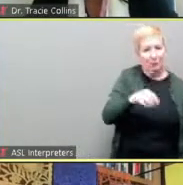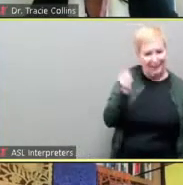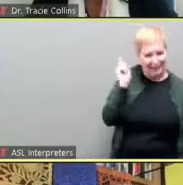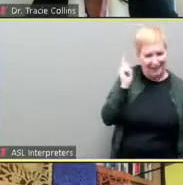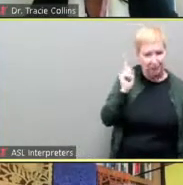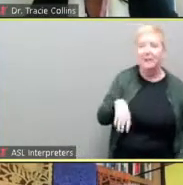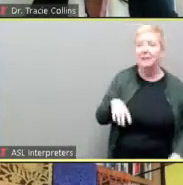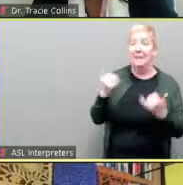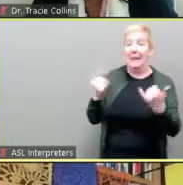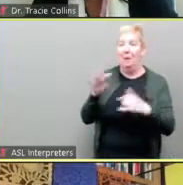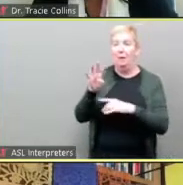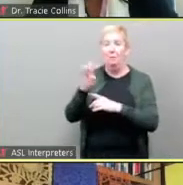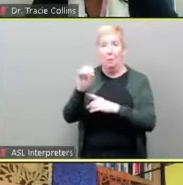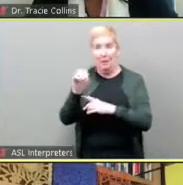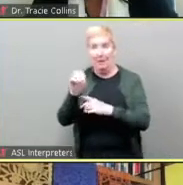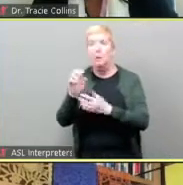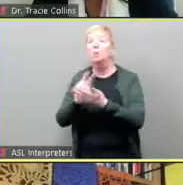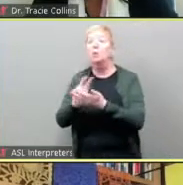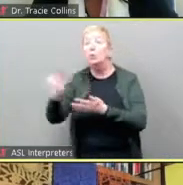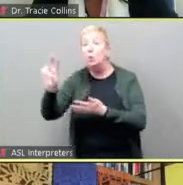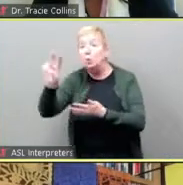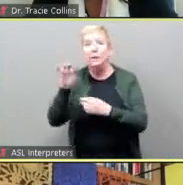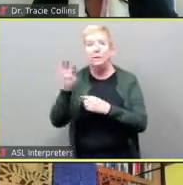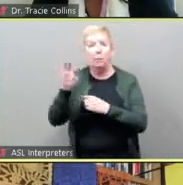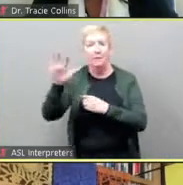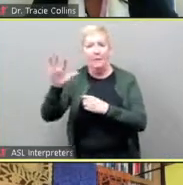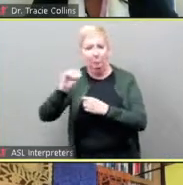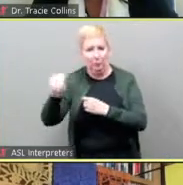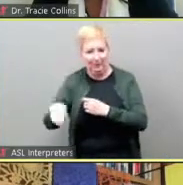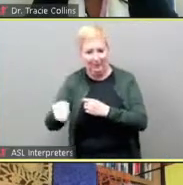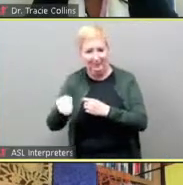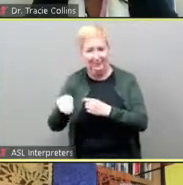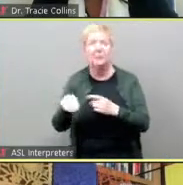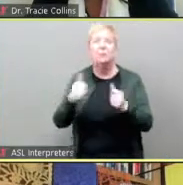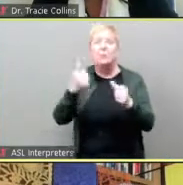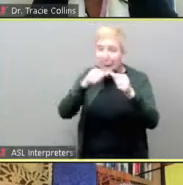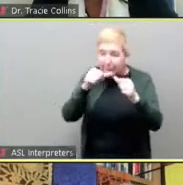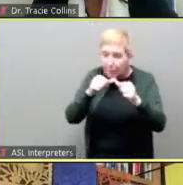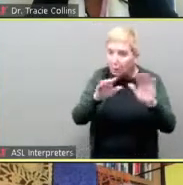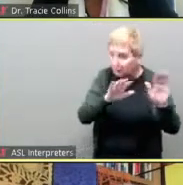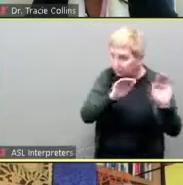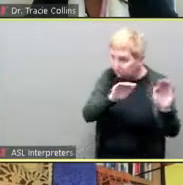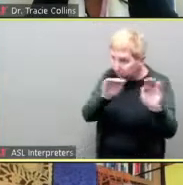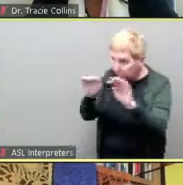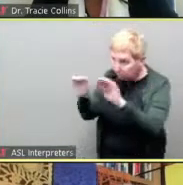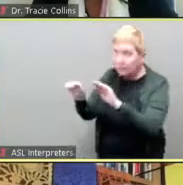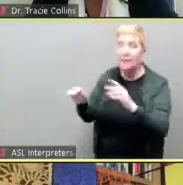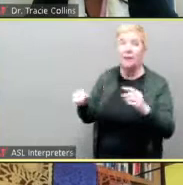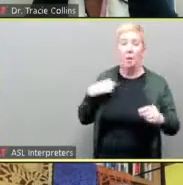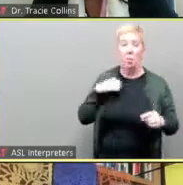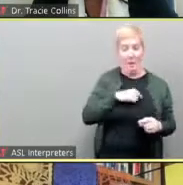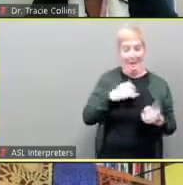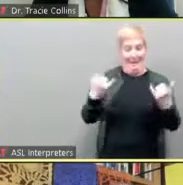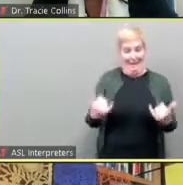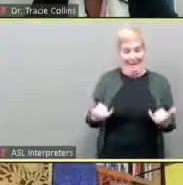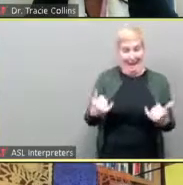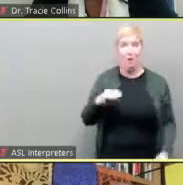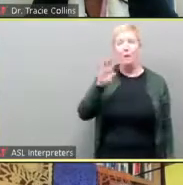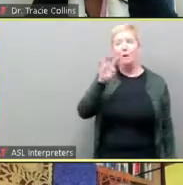to be 45%. Just a reminder at least as a state as a whole, were at 44.8%. We